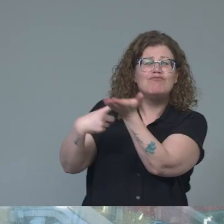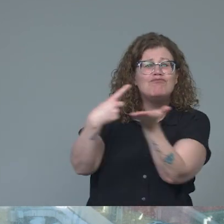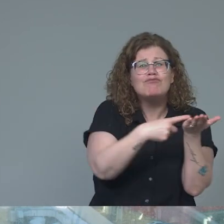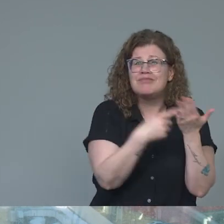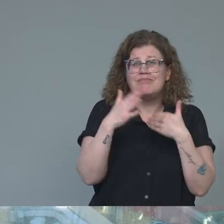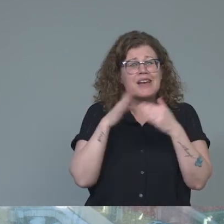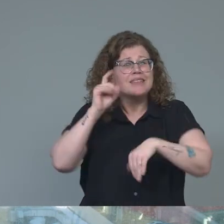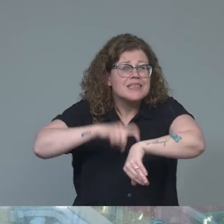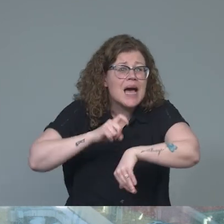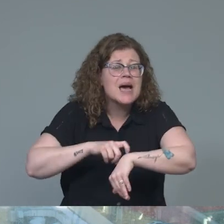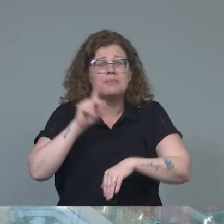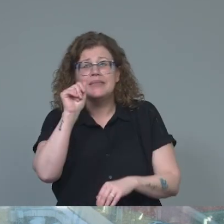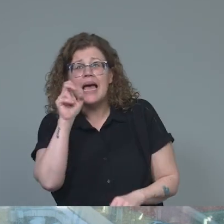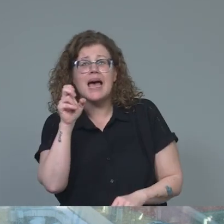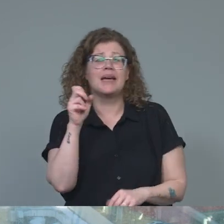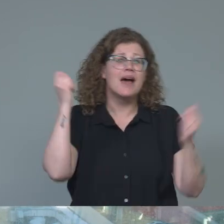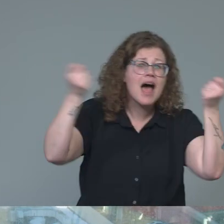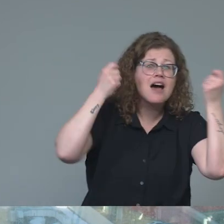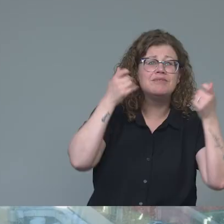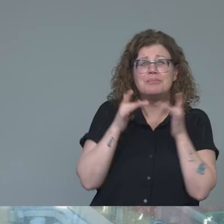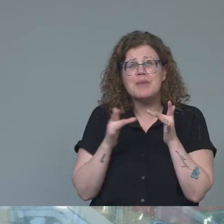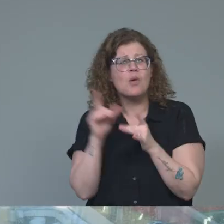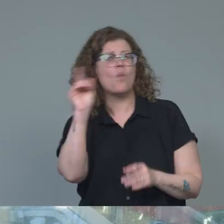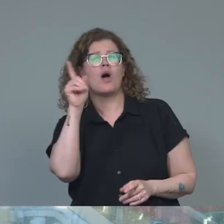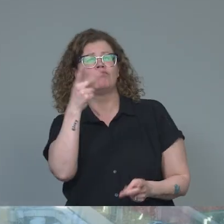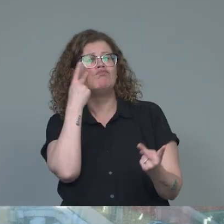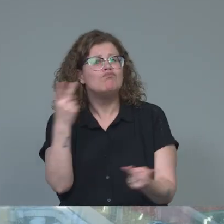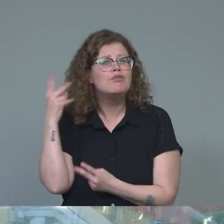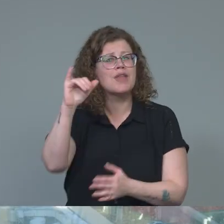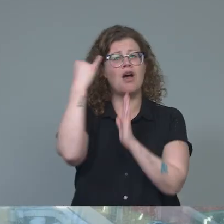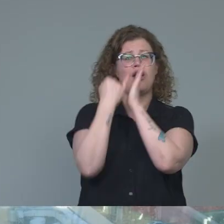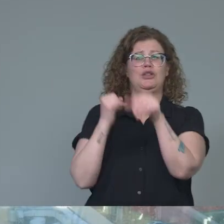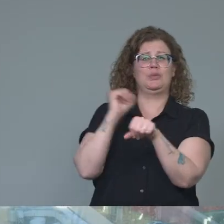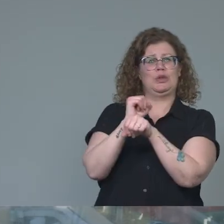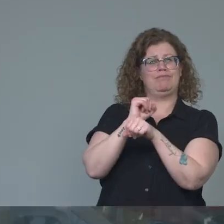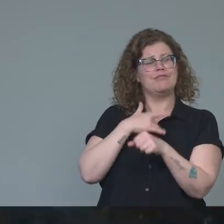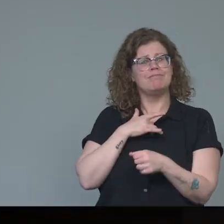is also really important because sometimes we don't own that access to the medium.